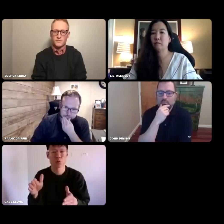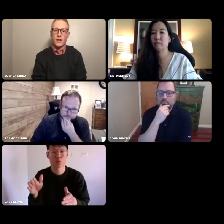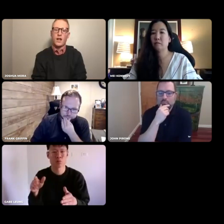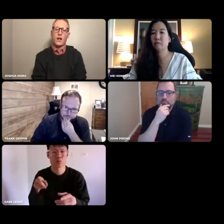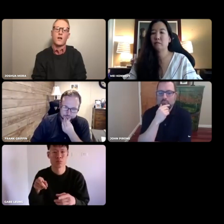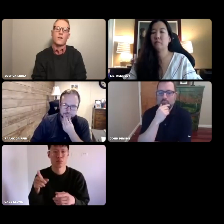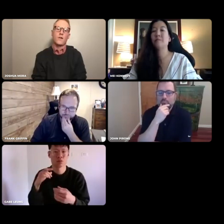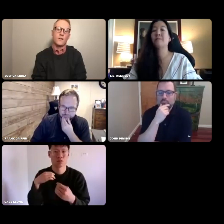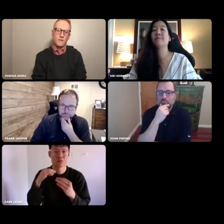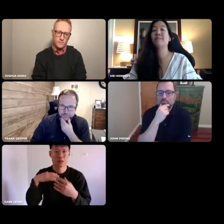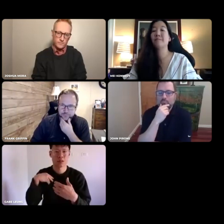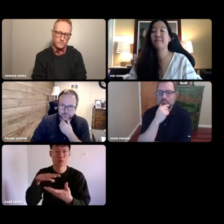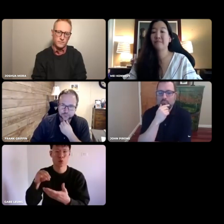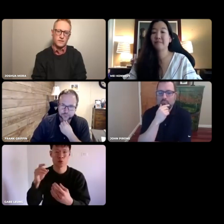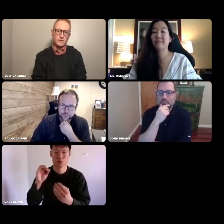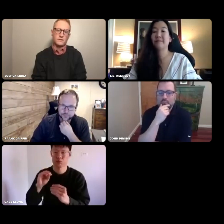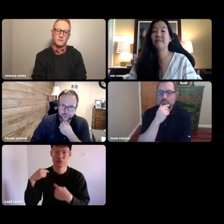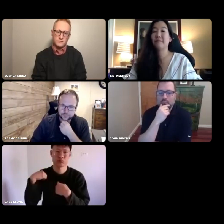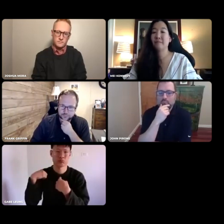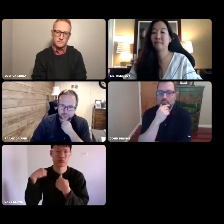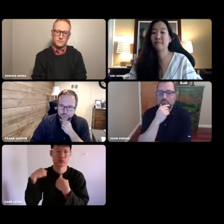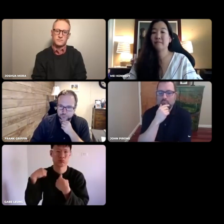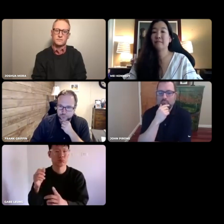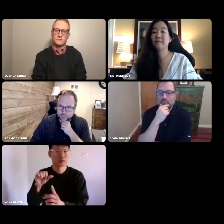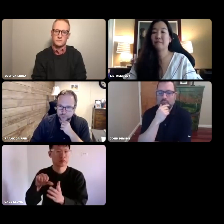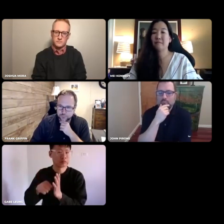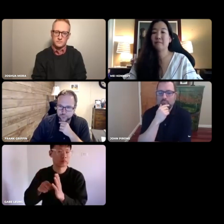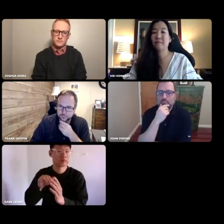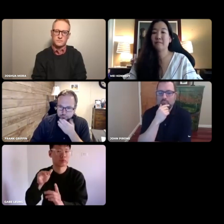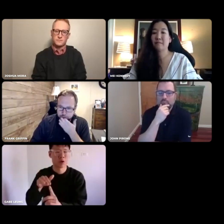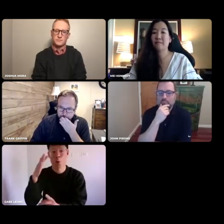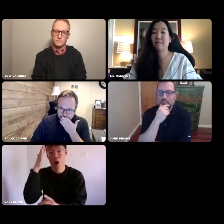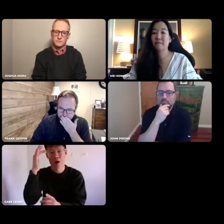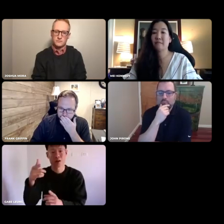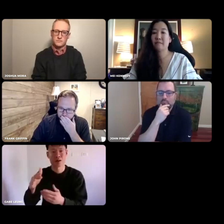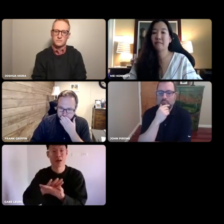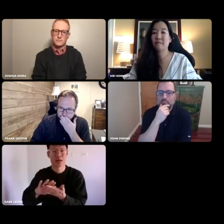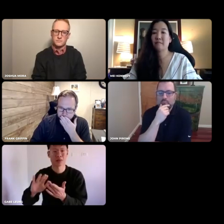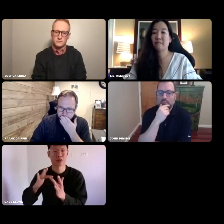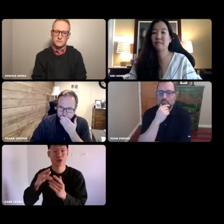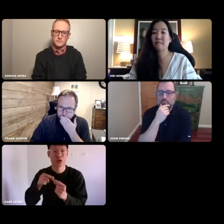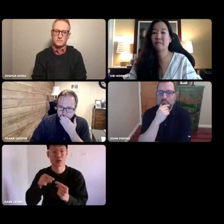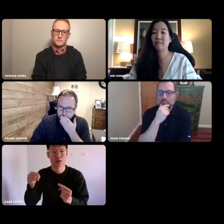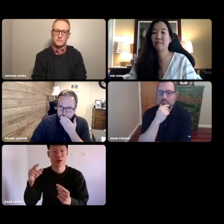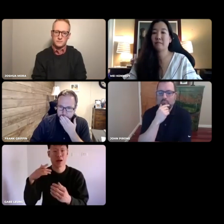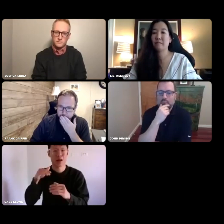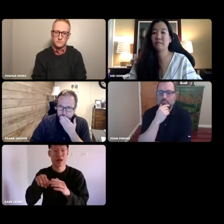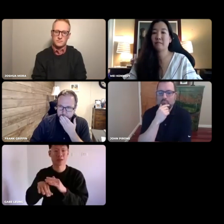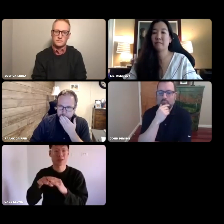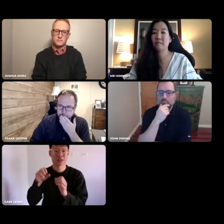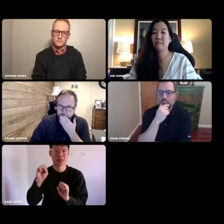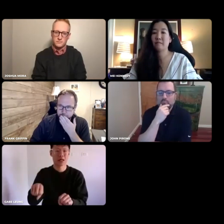I've taught with Google in the classroom for the last 5 years. So, we could smoothly transition.